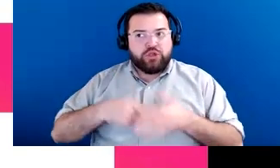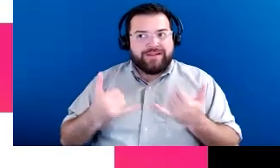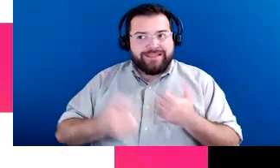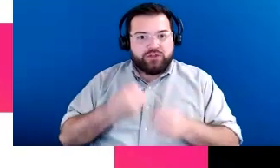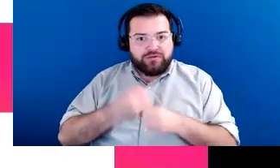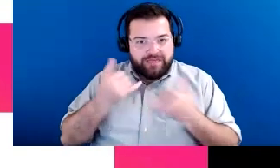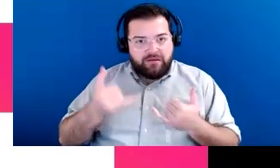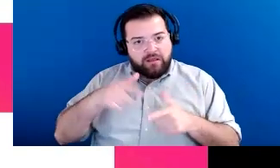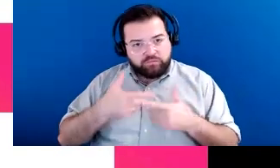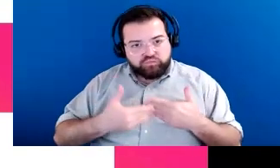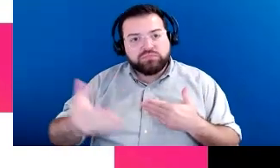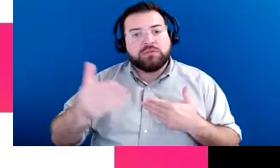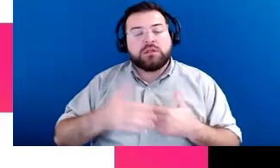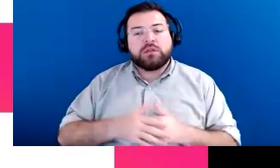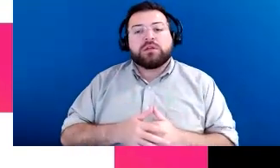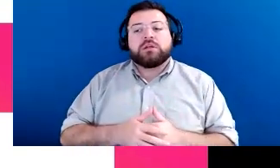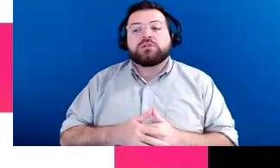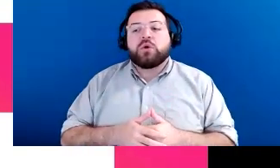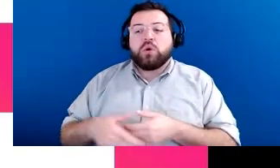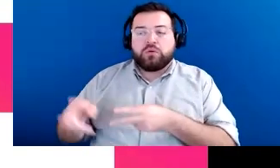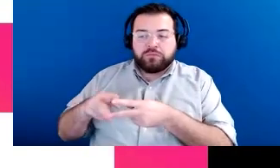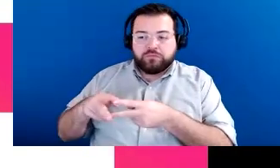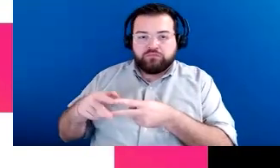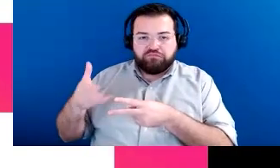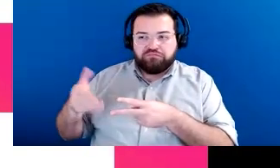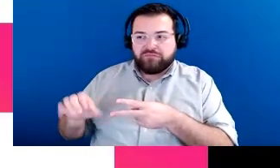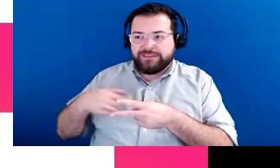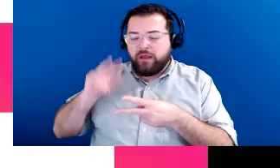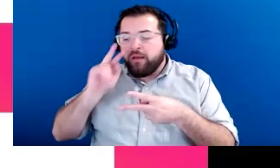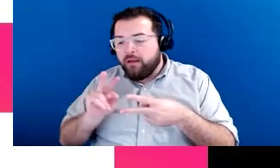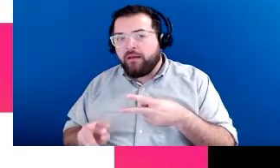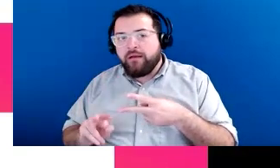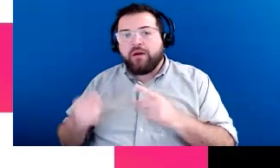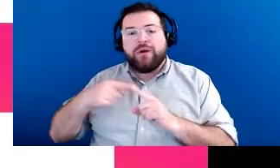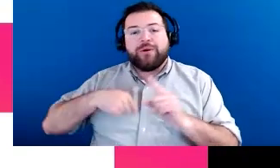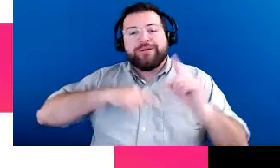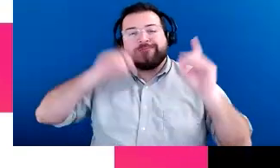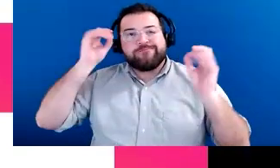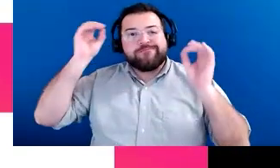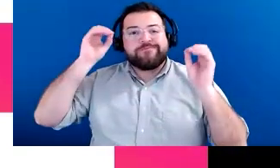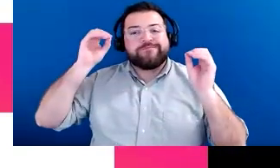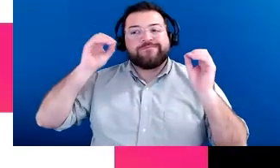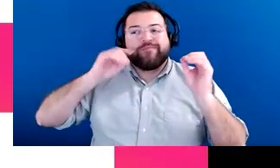And so, yes, these two items here, we can refer to when we're thinking about quality online